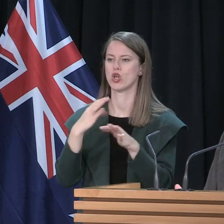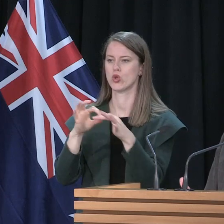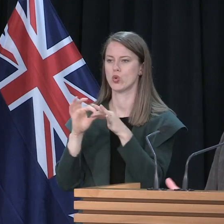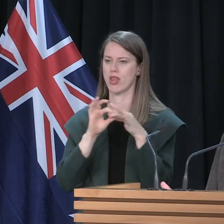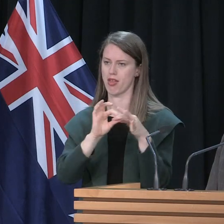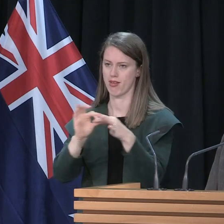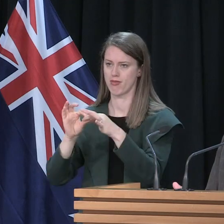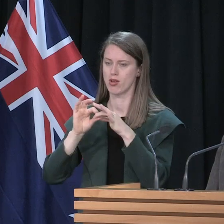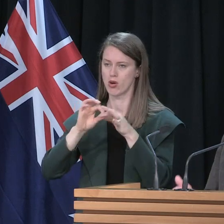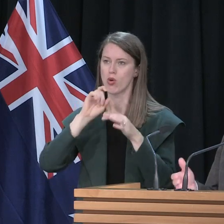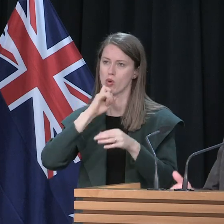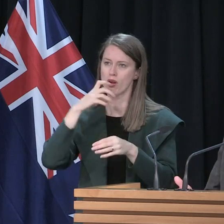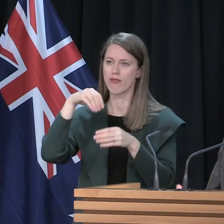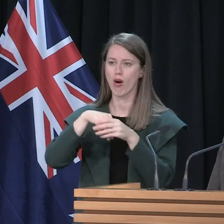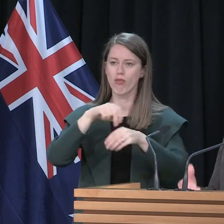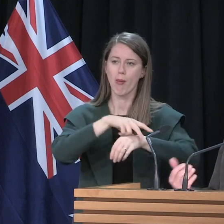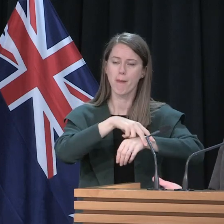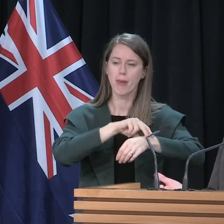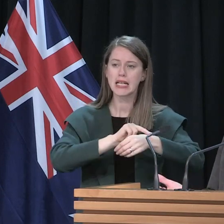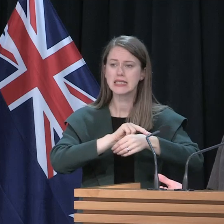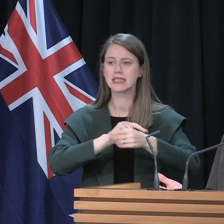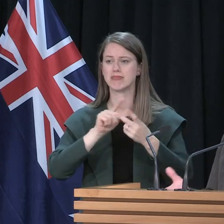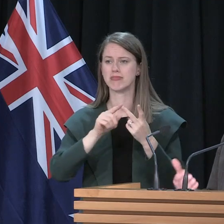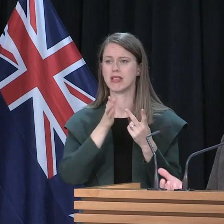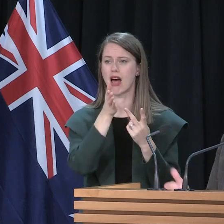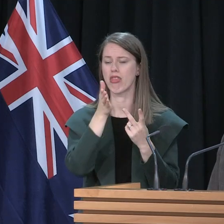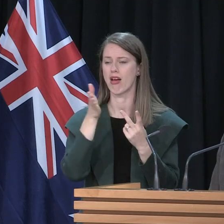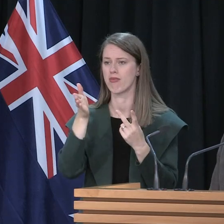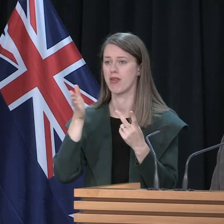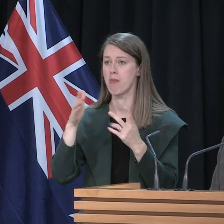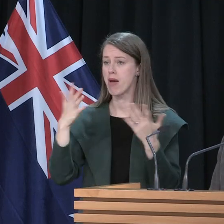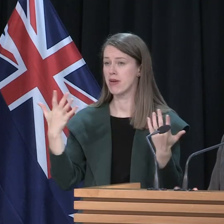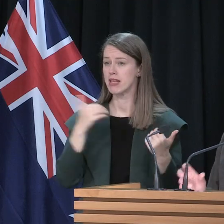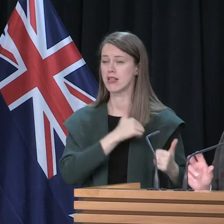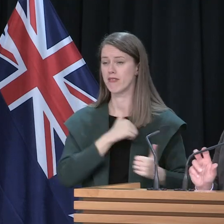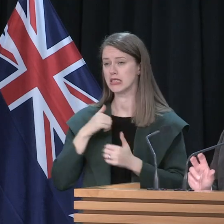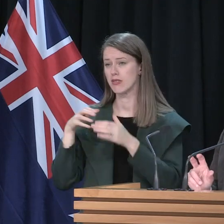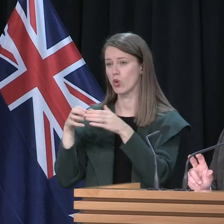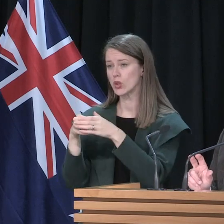lockdown would be very much in all of government effort, and